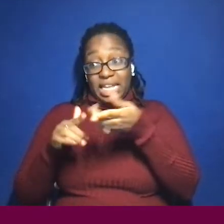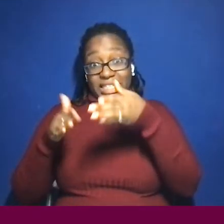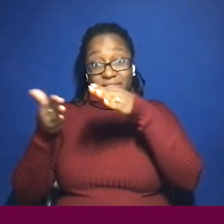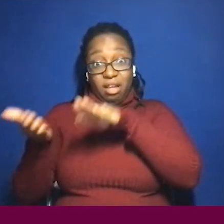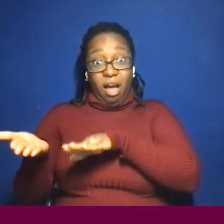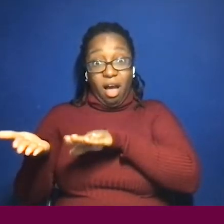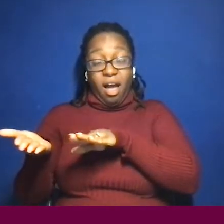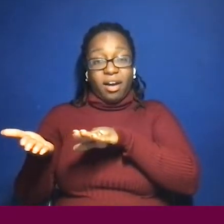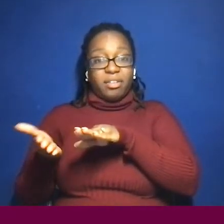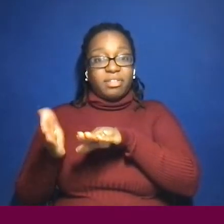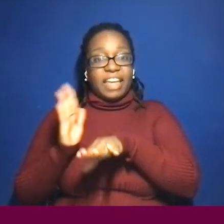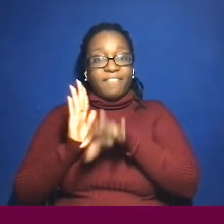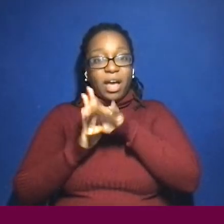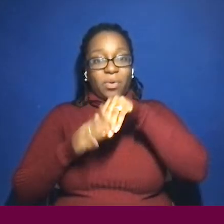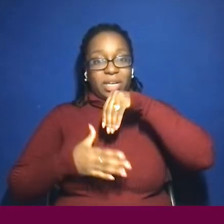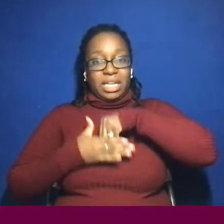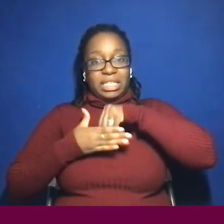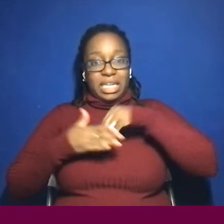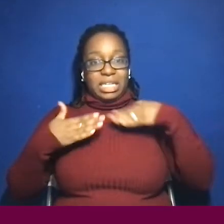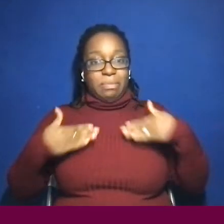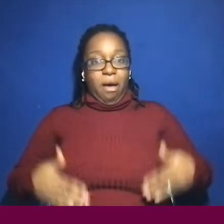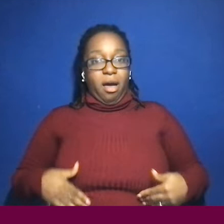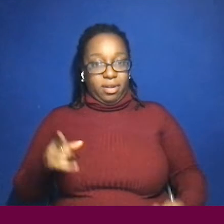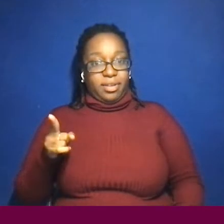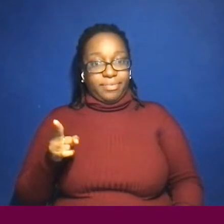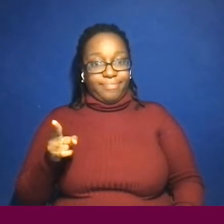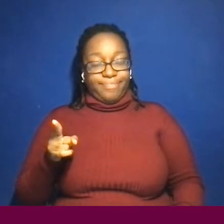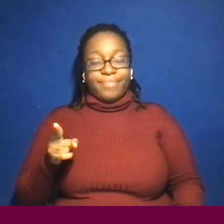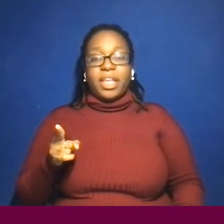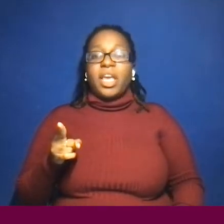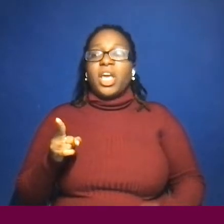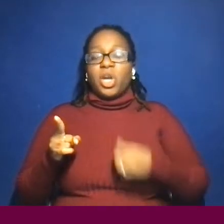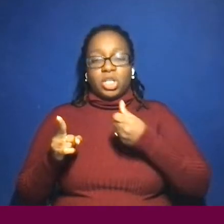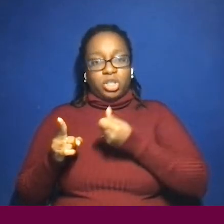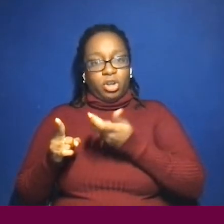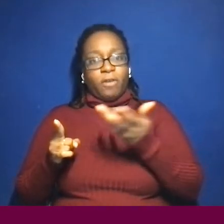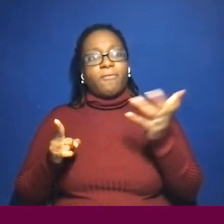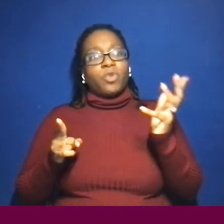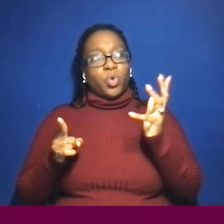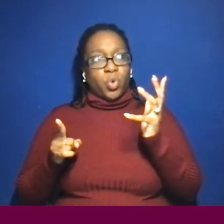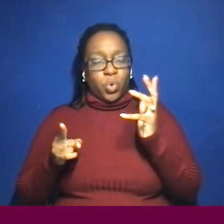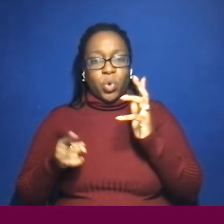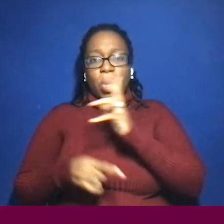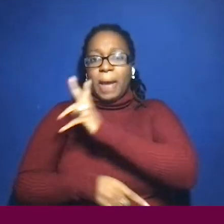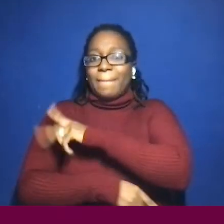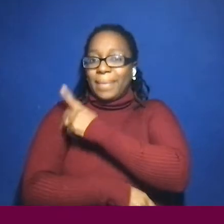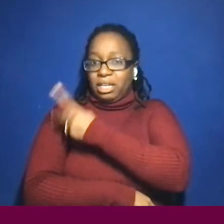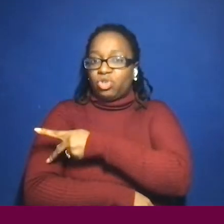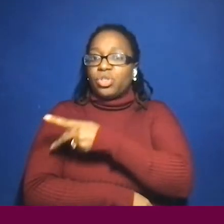He was one of a number of patients, close to two dozen patients who were later found